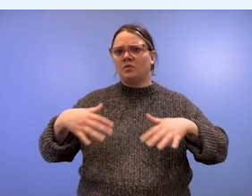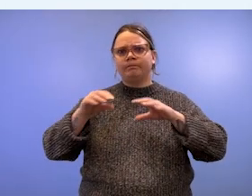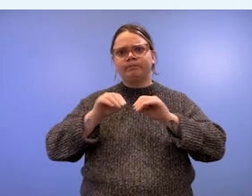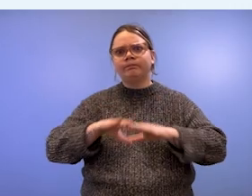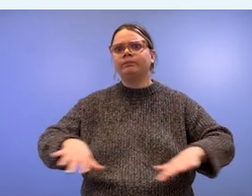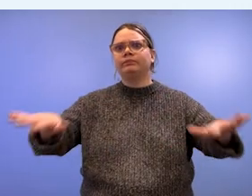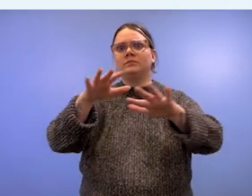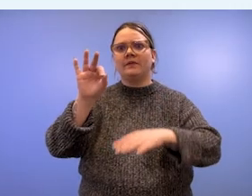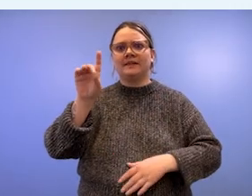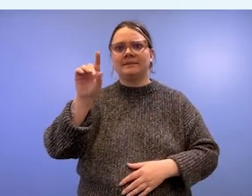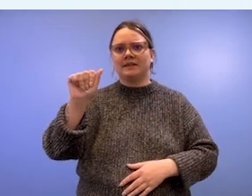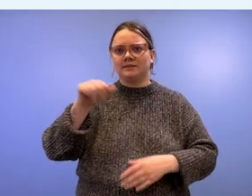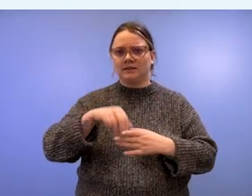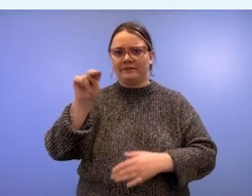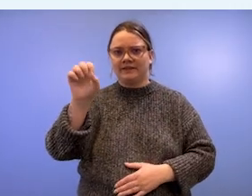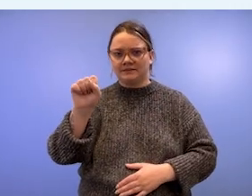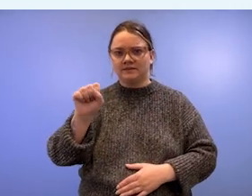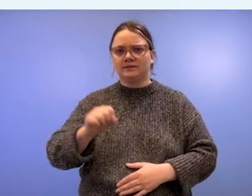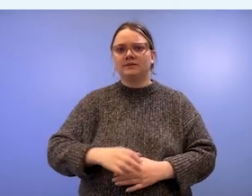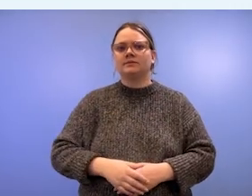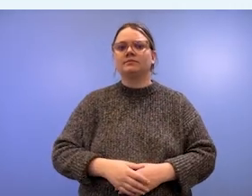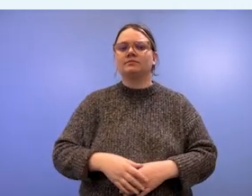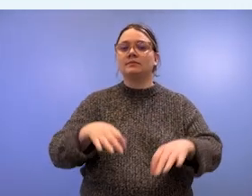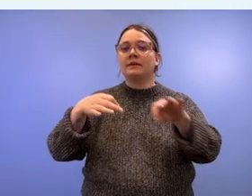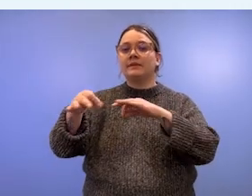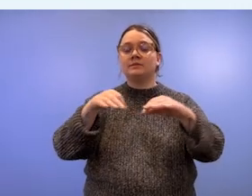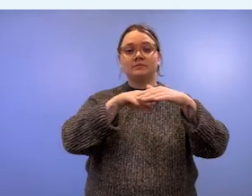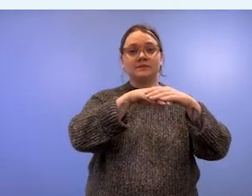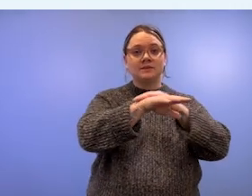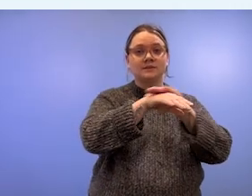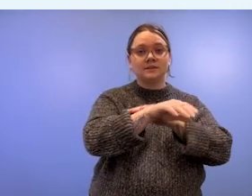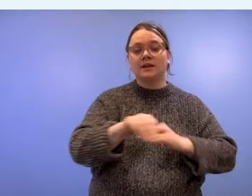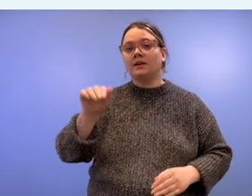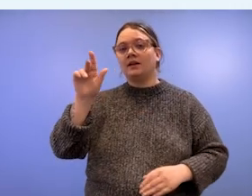of disability in Nova Scotia and we are going to define accessibility and embolism.